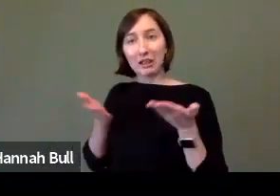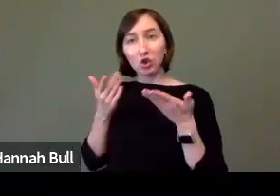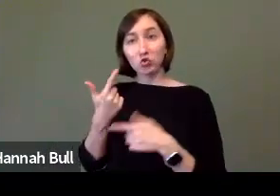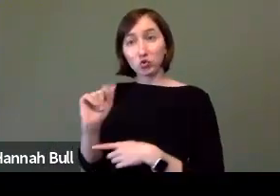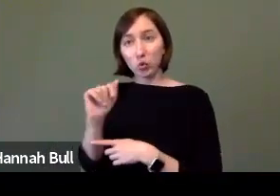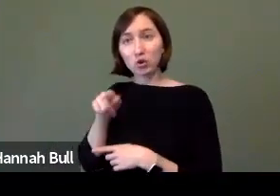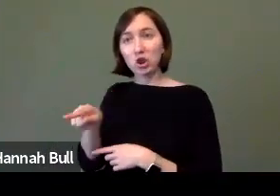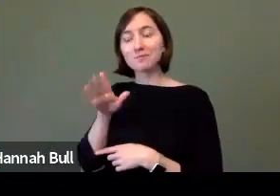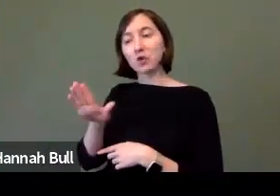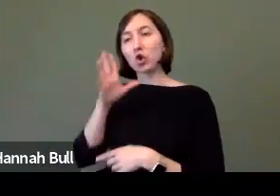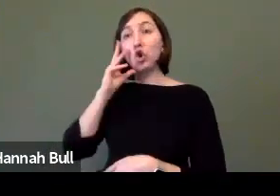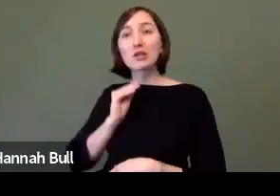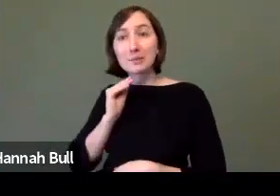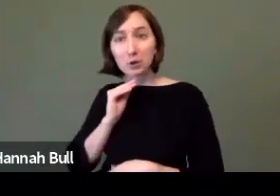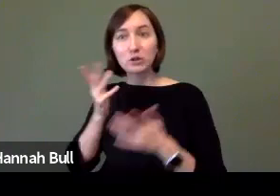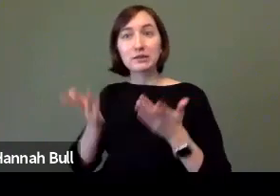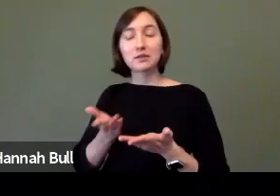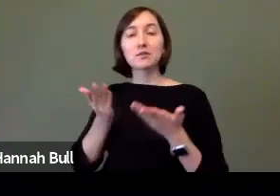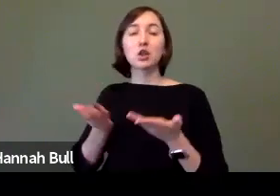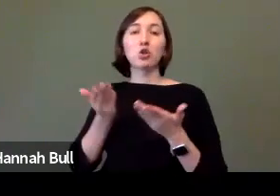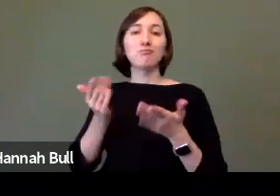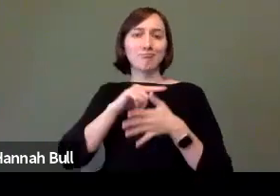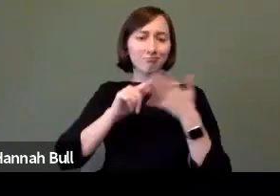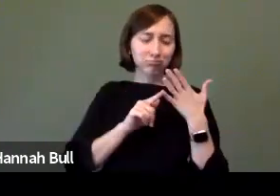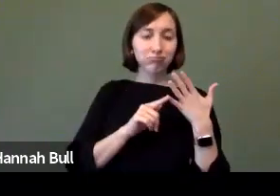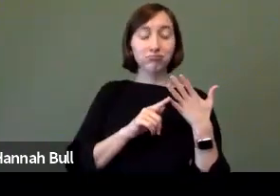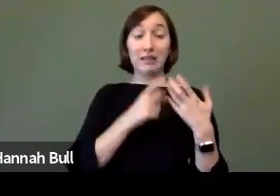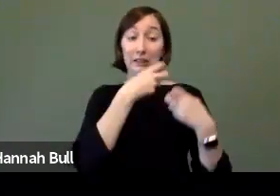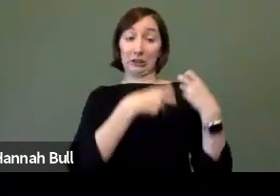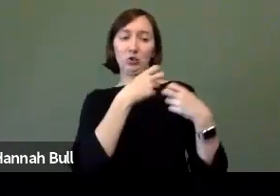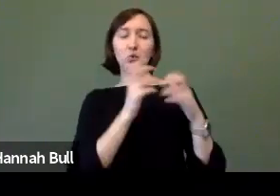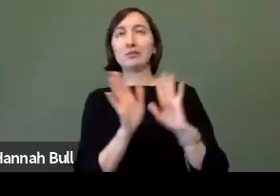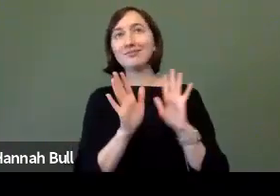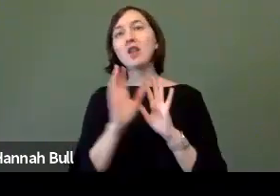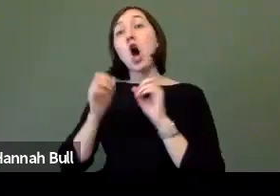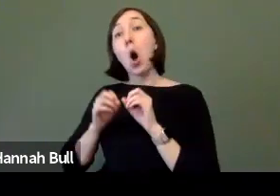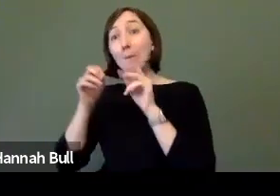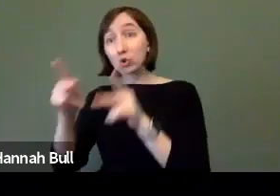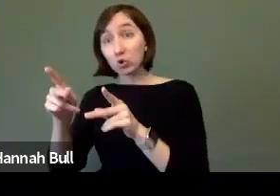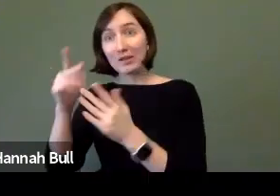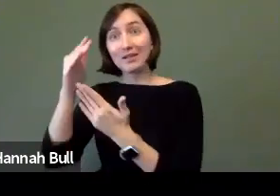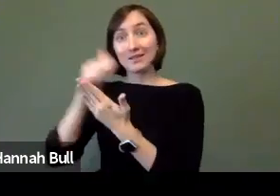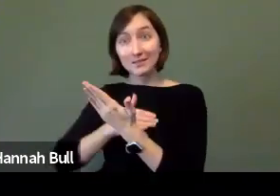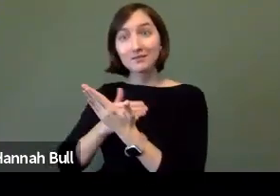that we listed using those video calling,